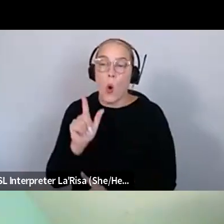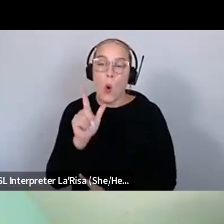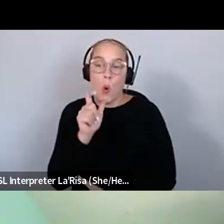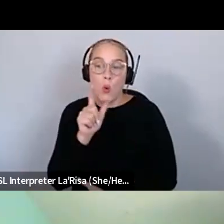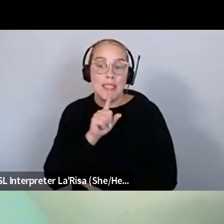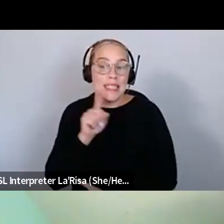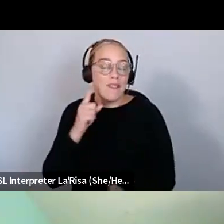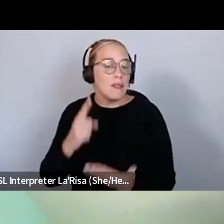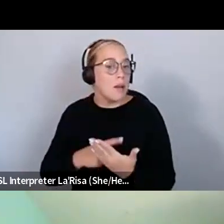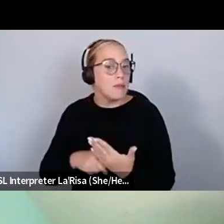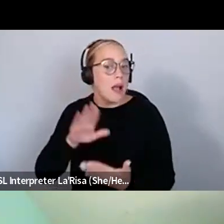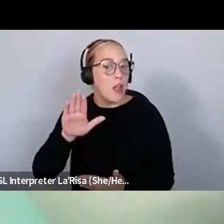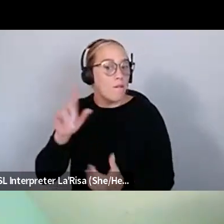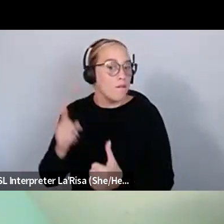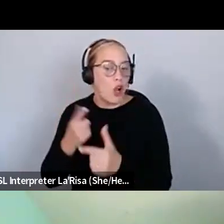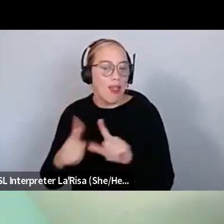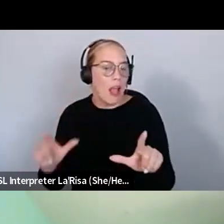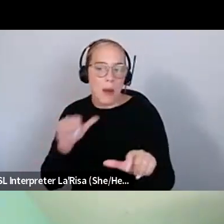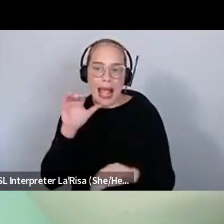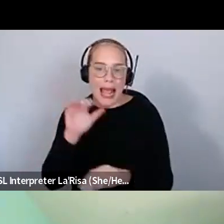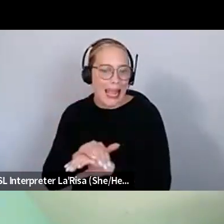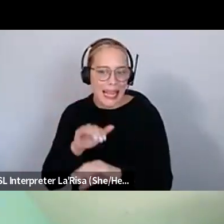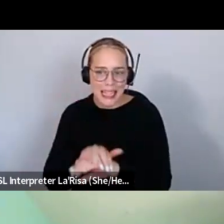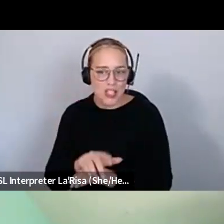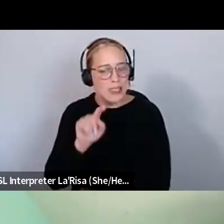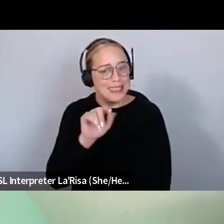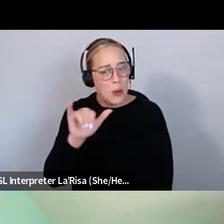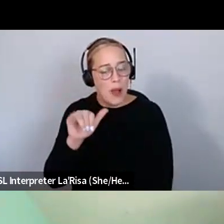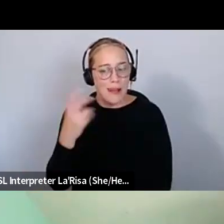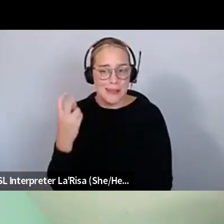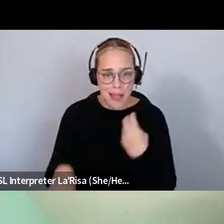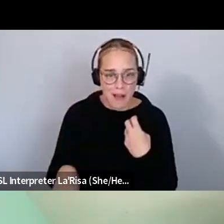interpreters because it just makes communication faster than typing